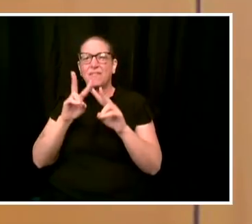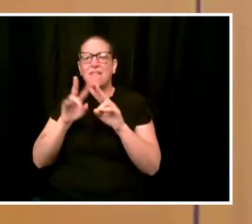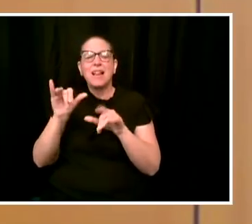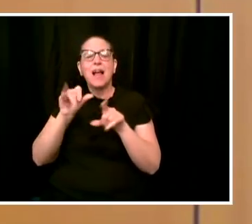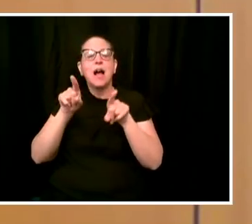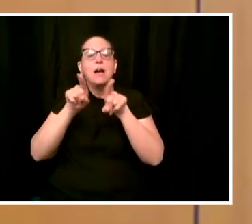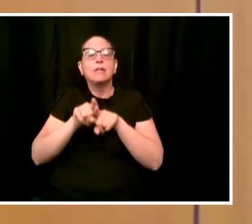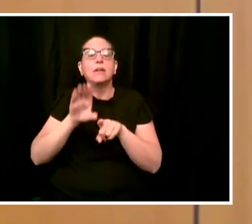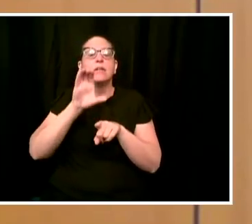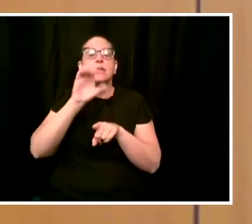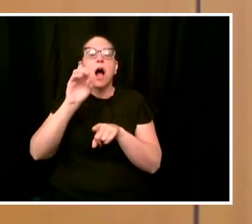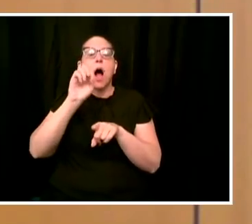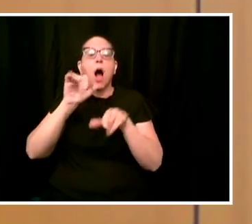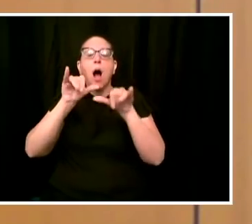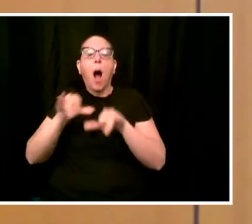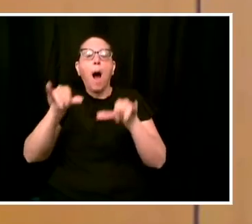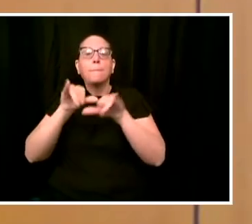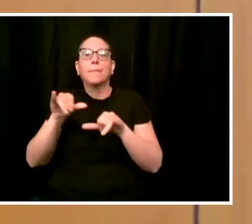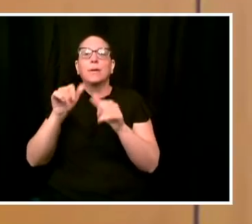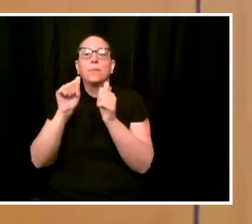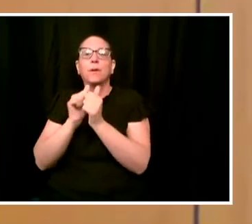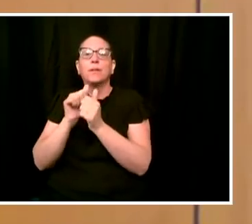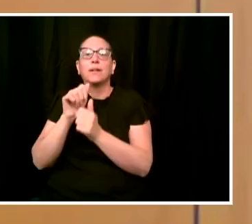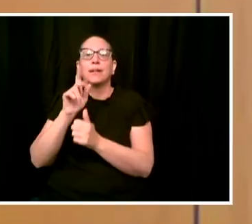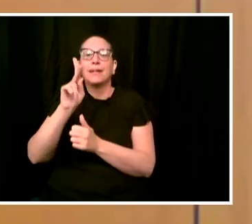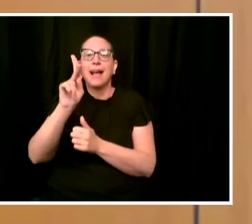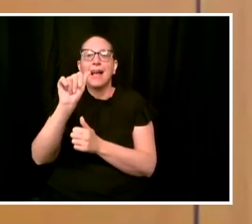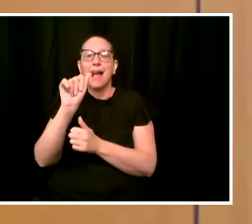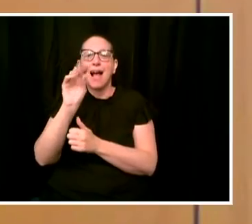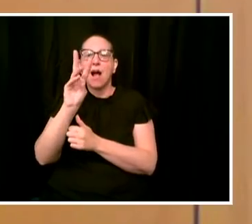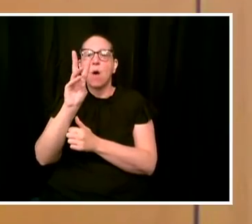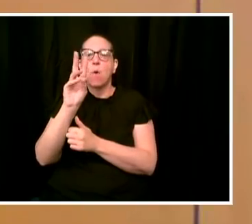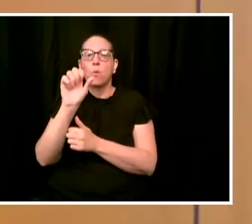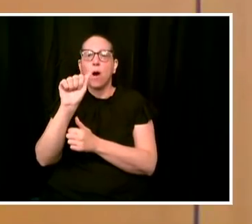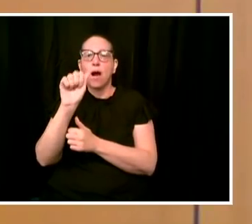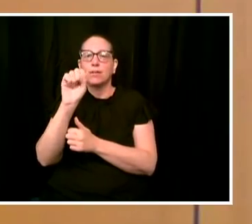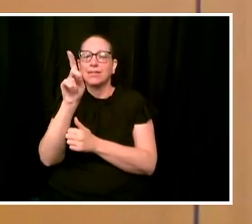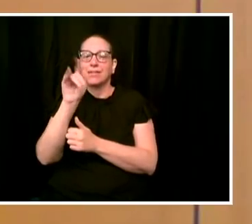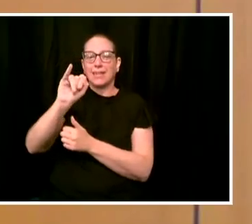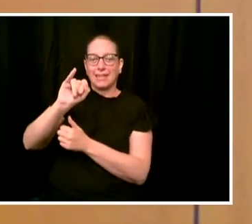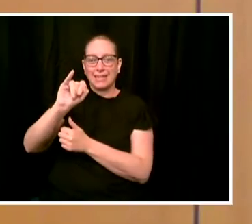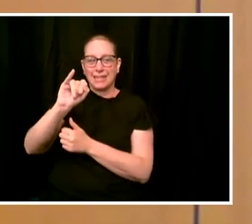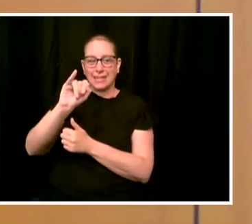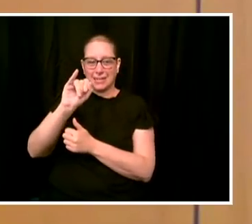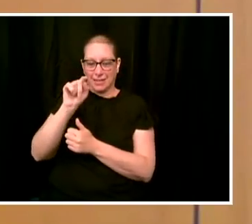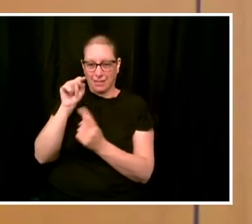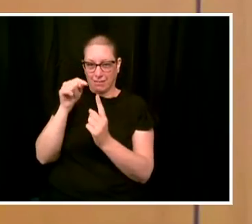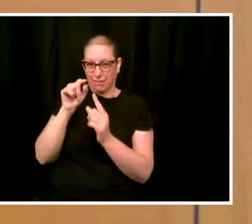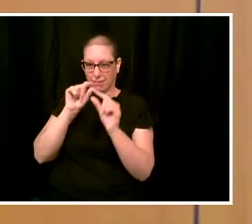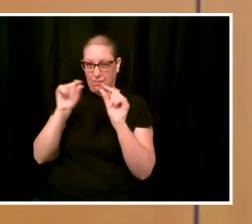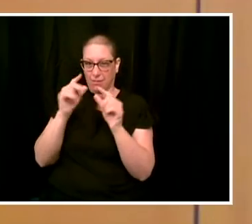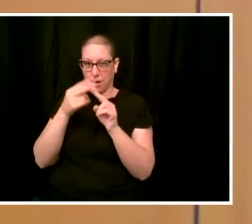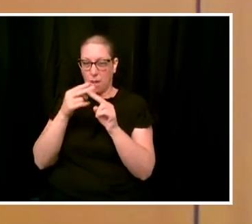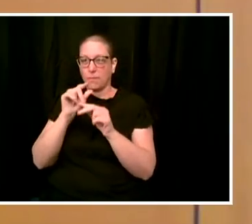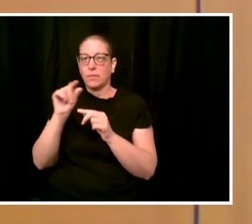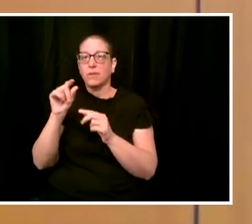SYNDROME HAS MANY